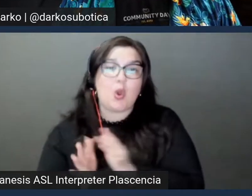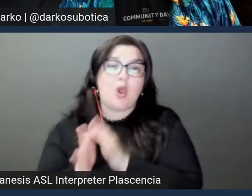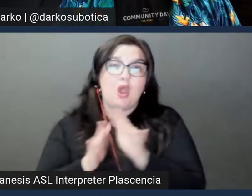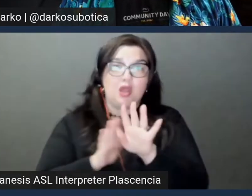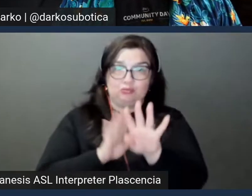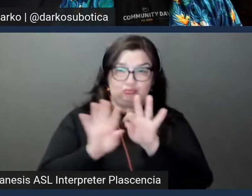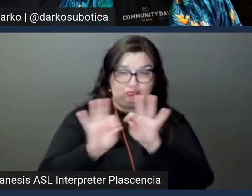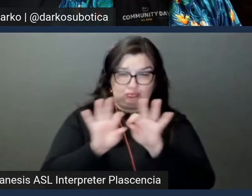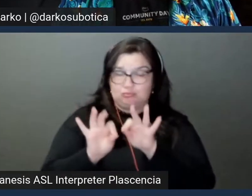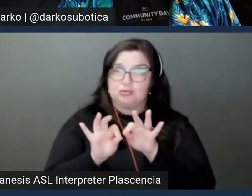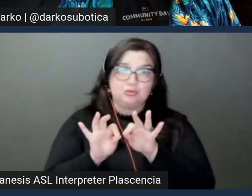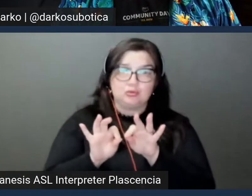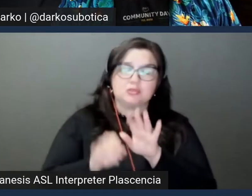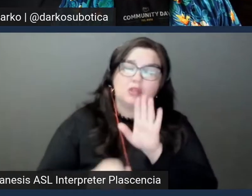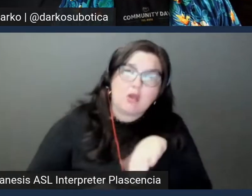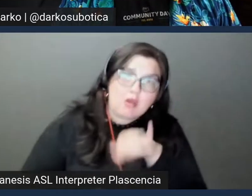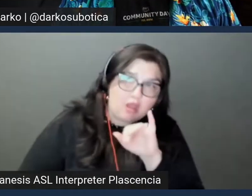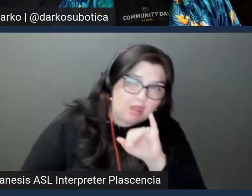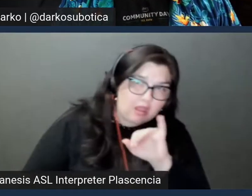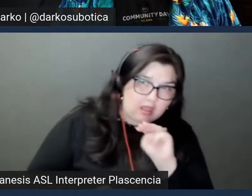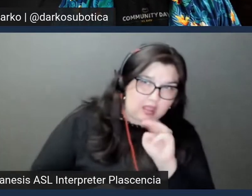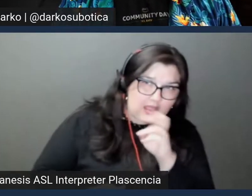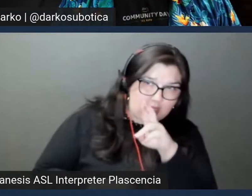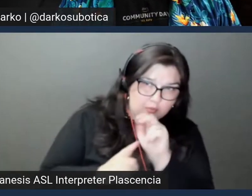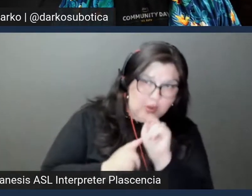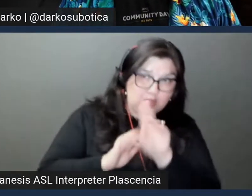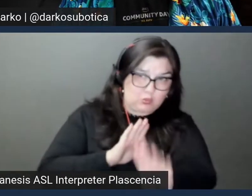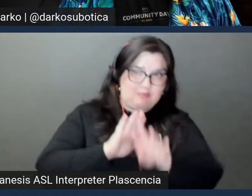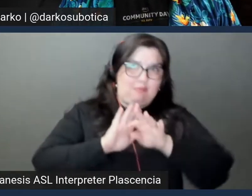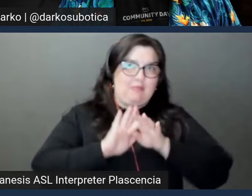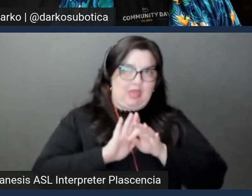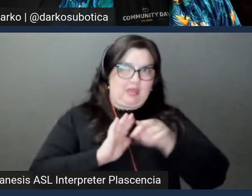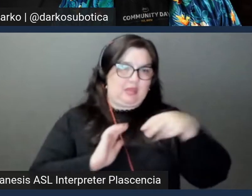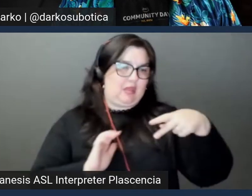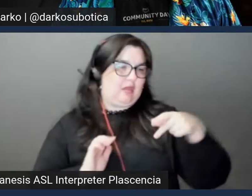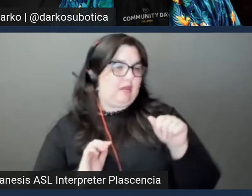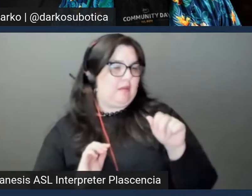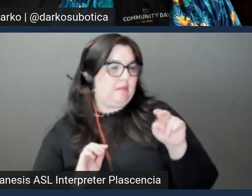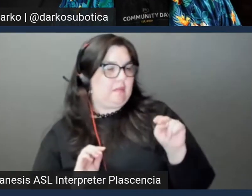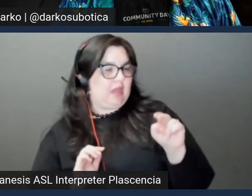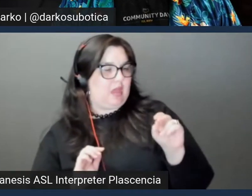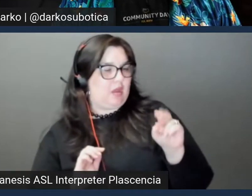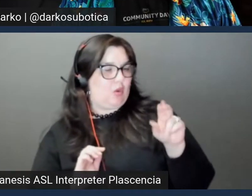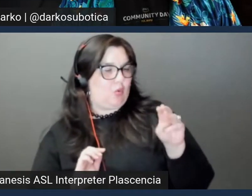so Imran, I imagine you choose Panorama as your pilot, and then the model is ready to run on Panorama.